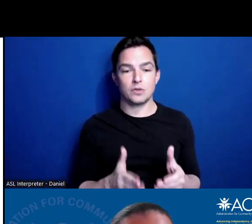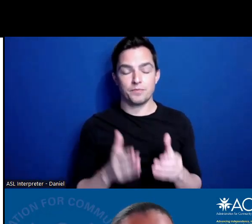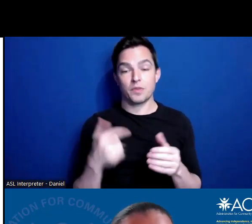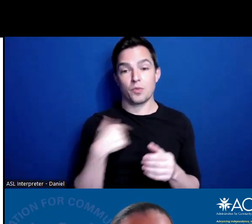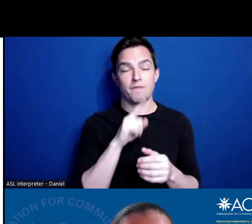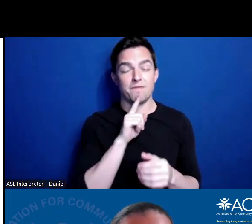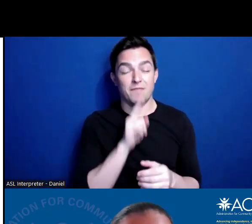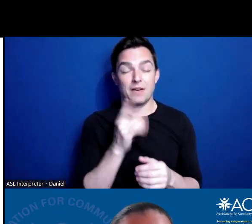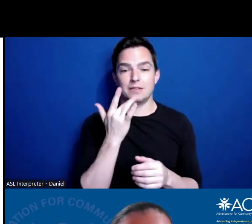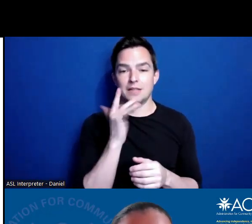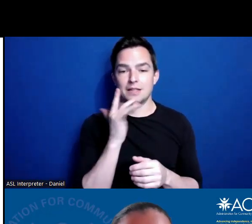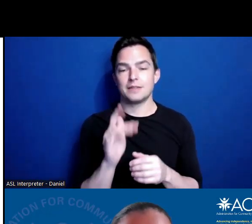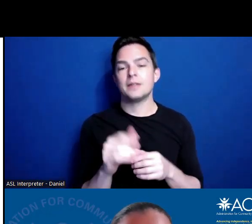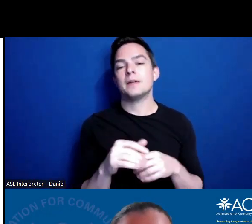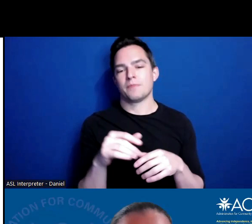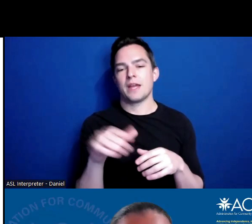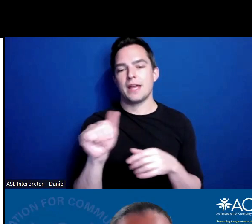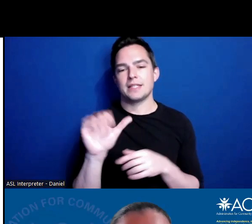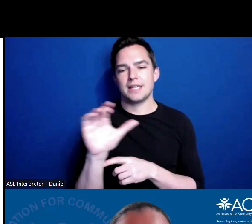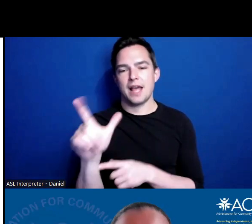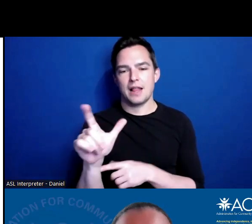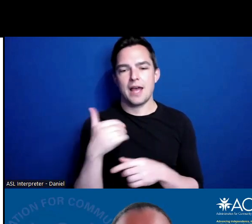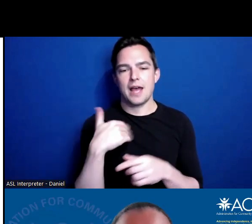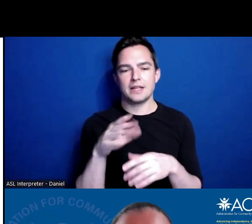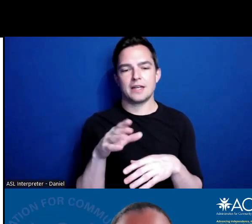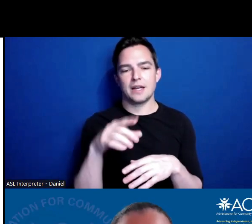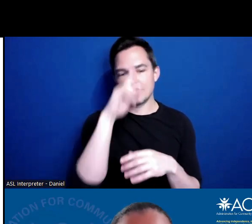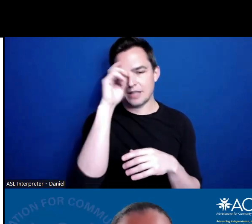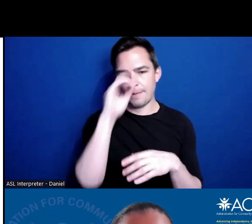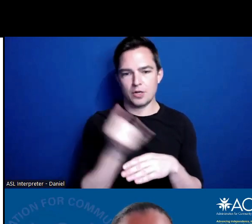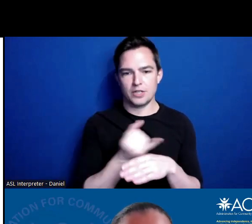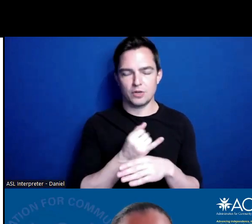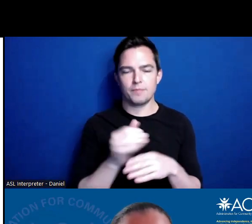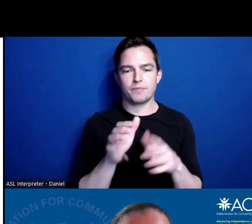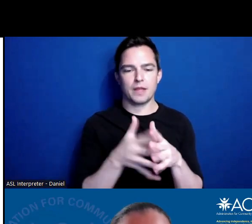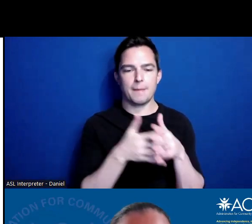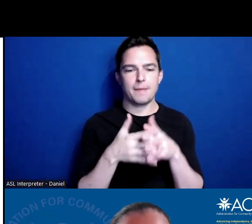lucky that ACL hosted a summer intern from the American Association of Persons with Disabilities,